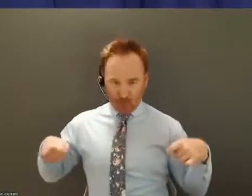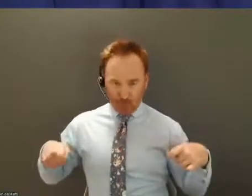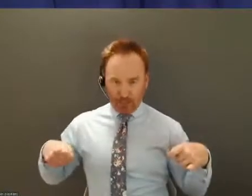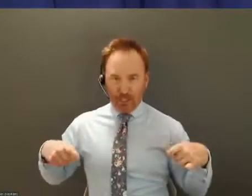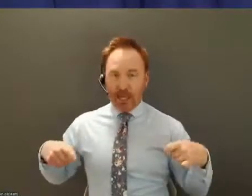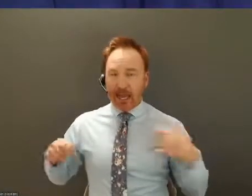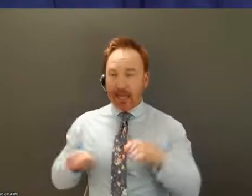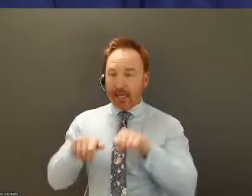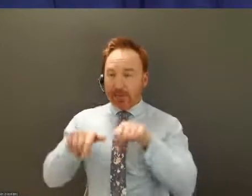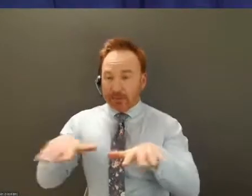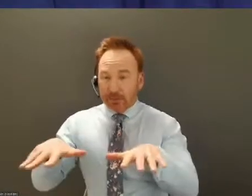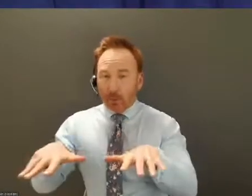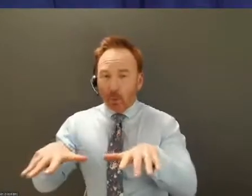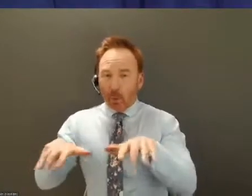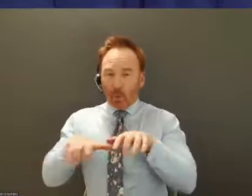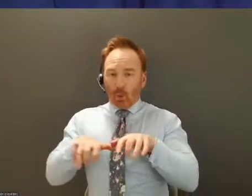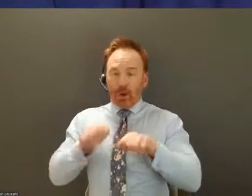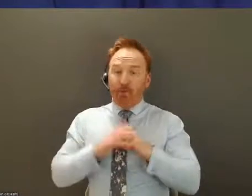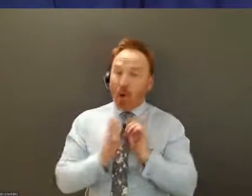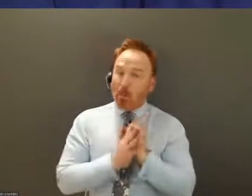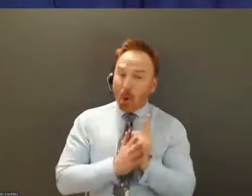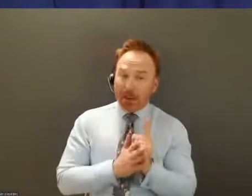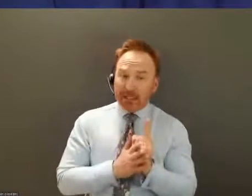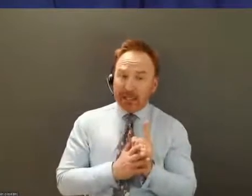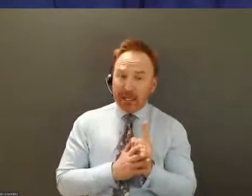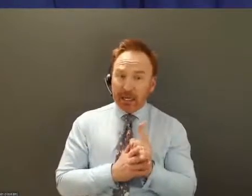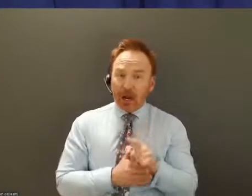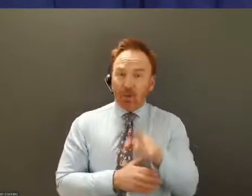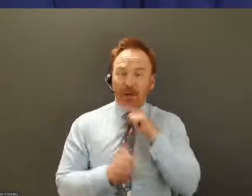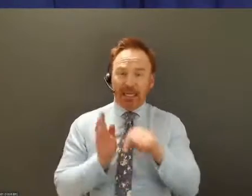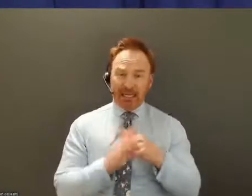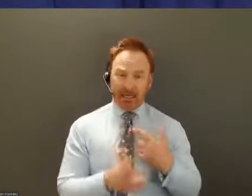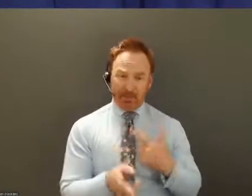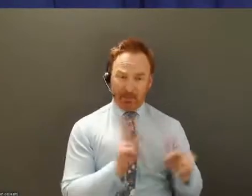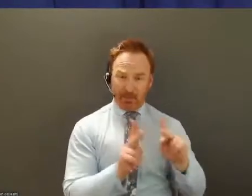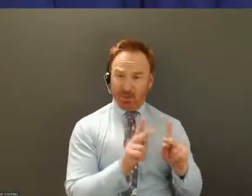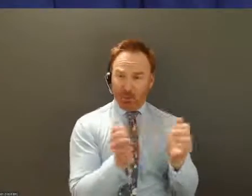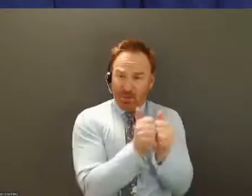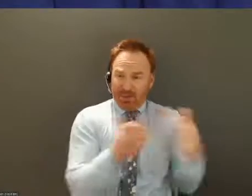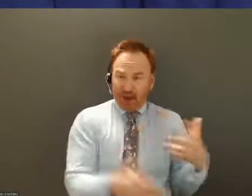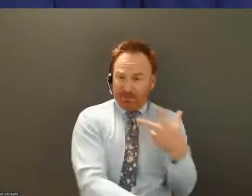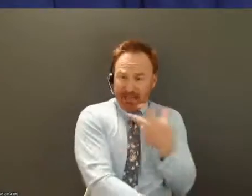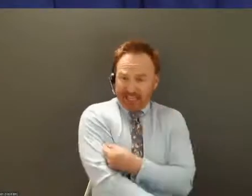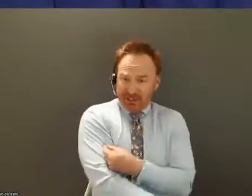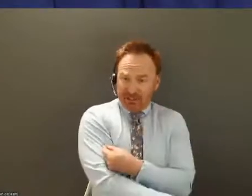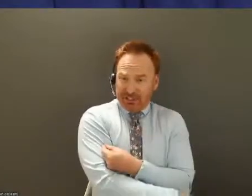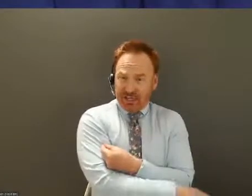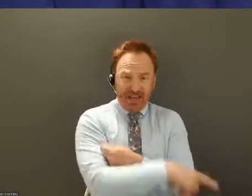to house partying. Now is not the time to have a